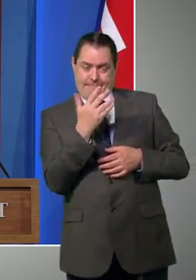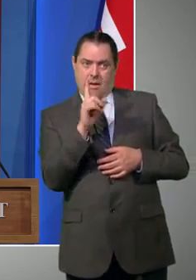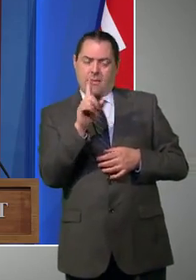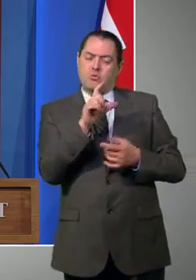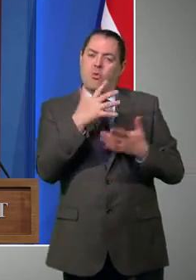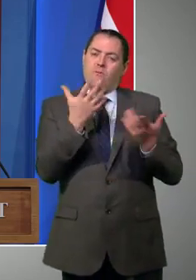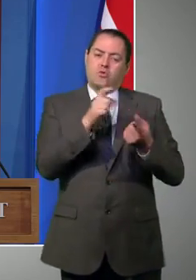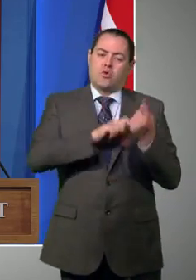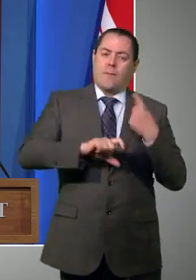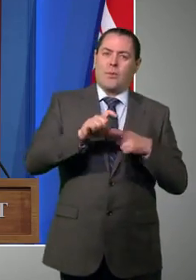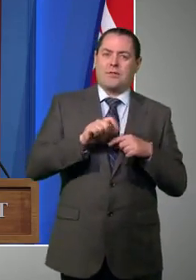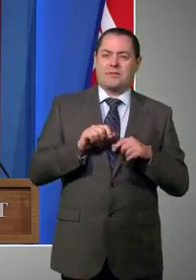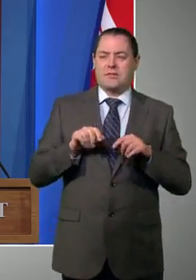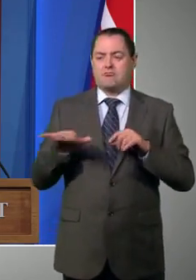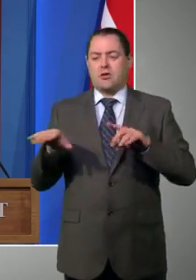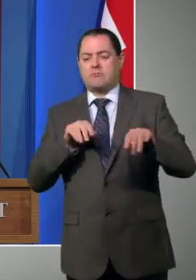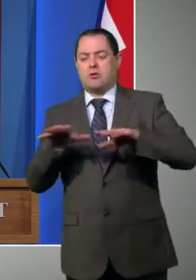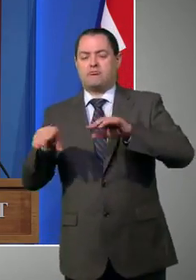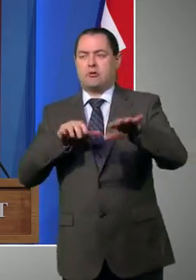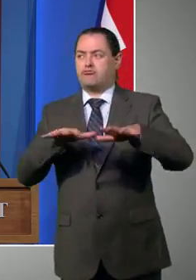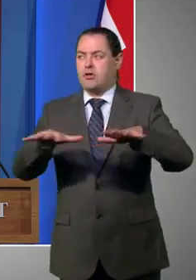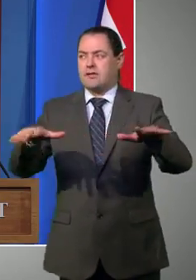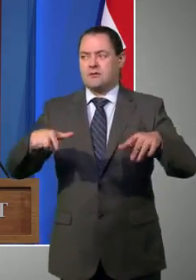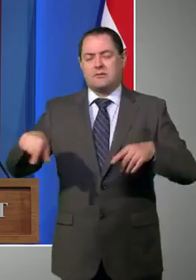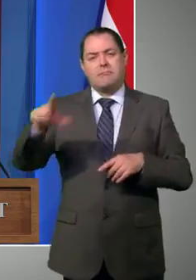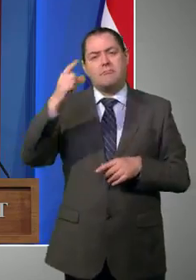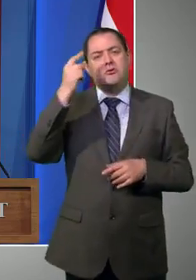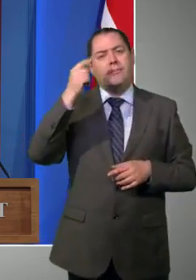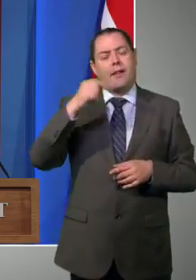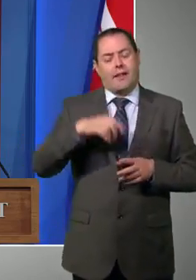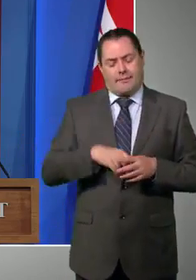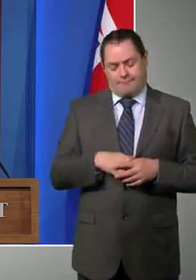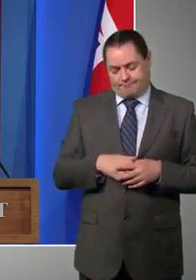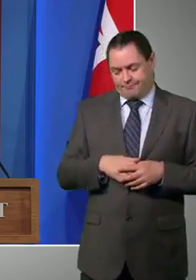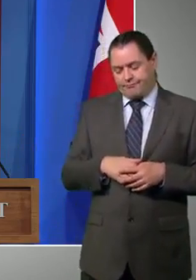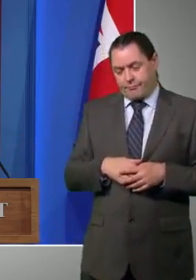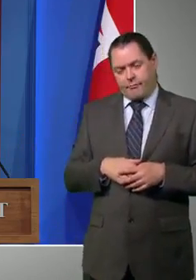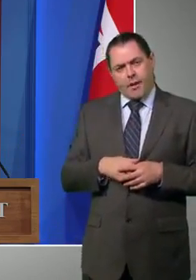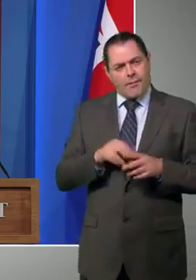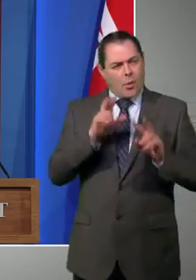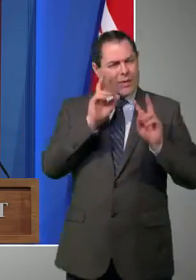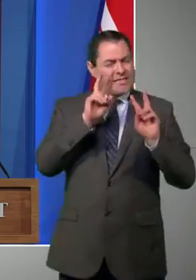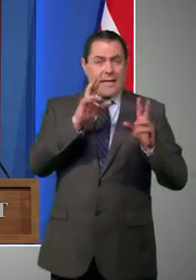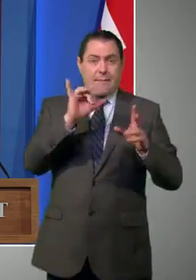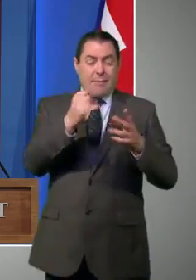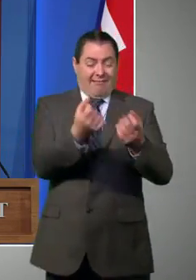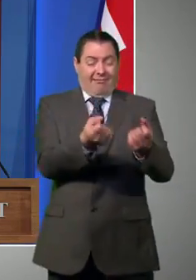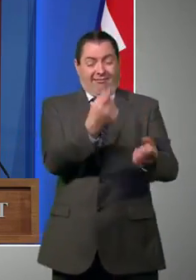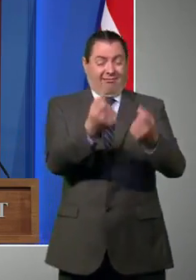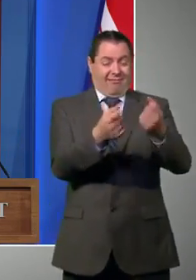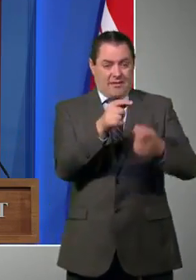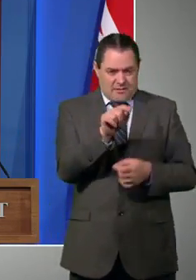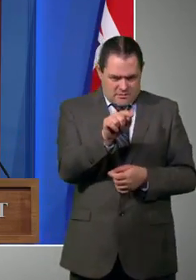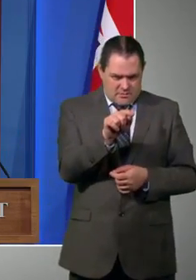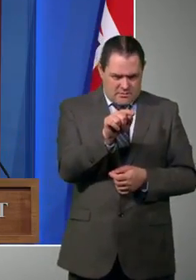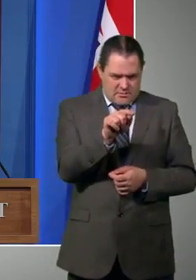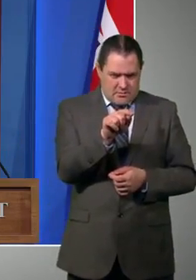local areas is an important one what we are finding a lot of places though that it's not actually what we would called